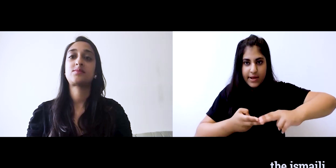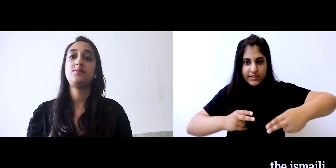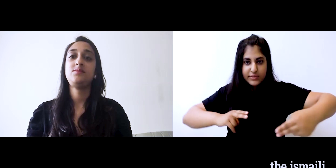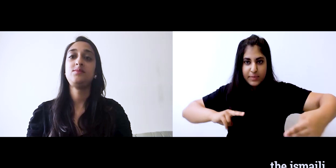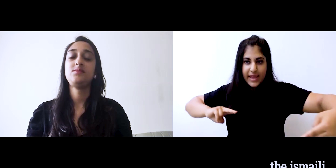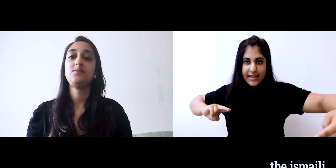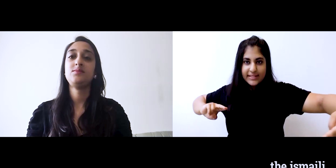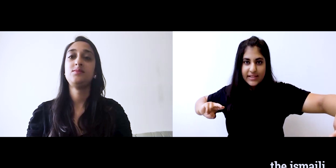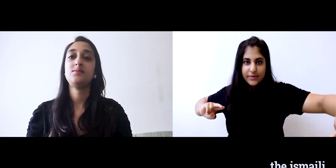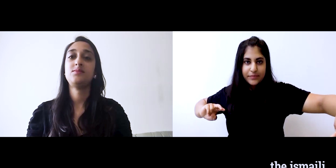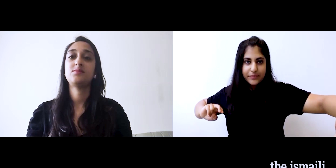Spaghetti